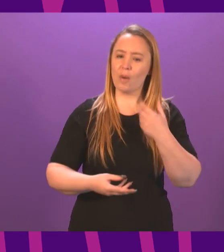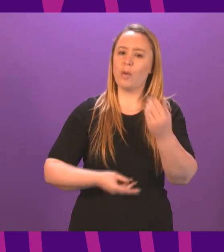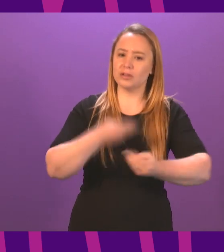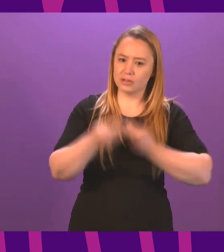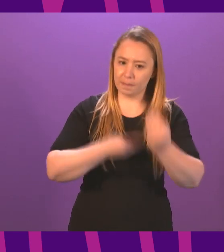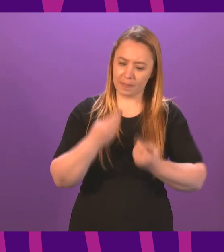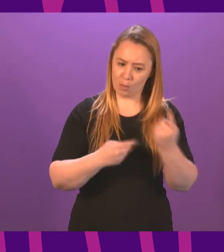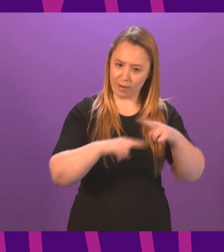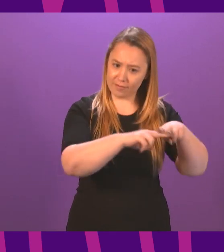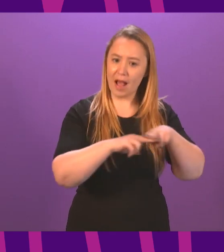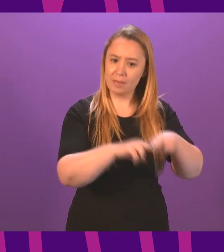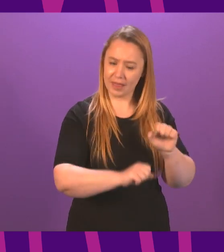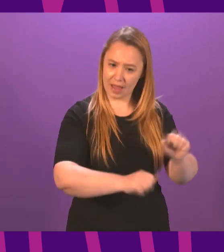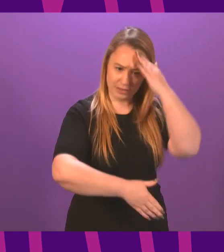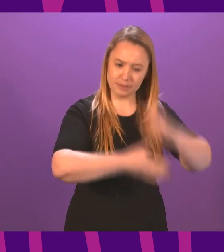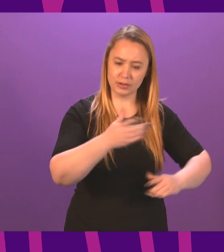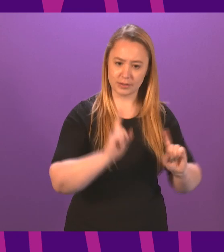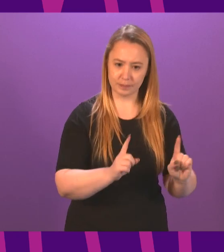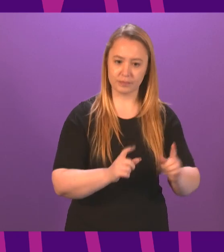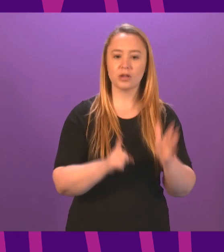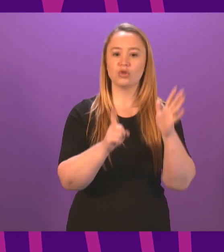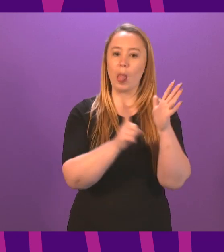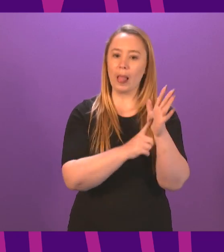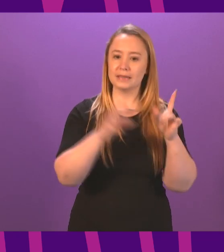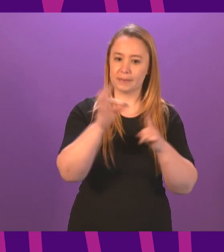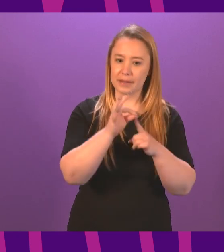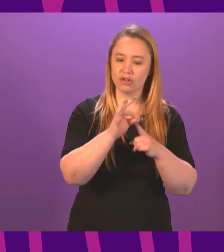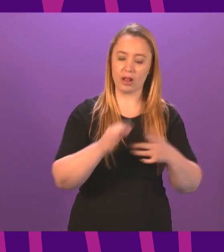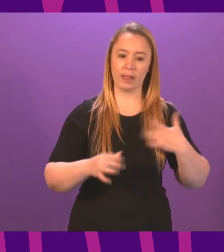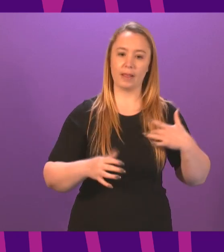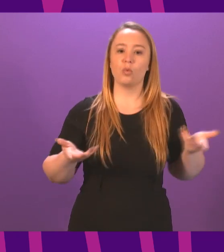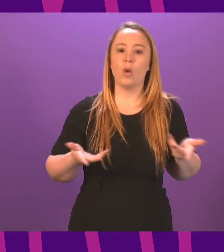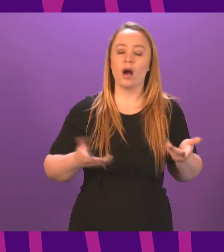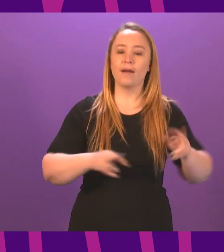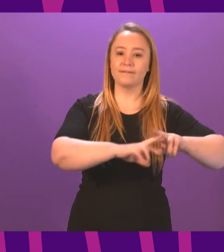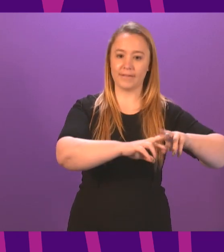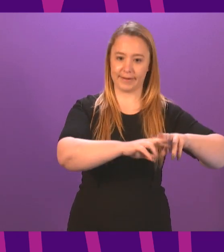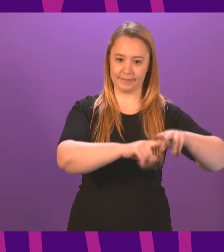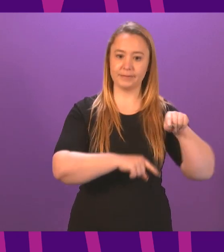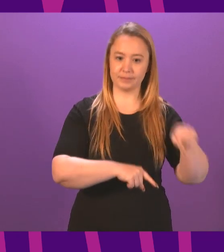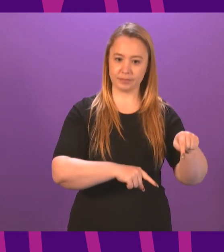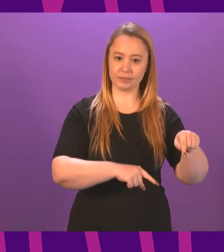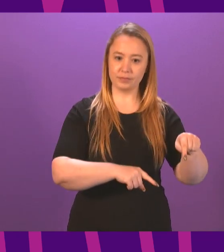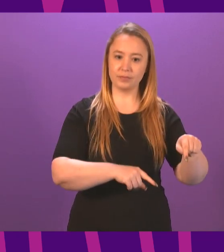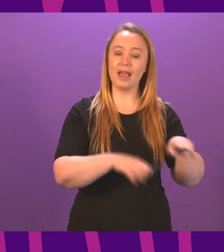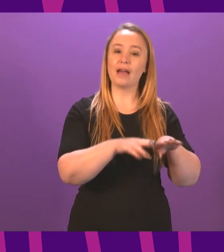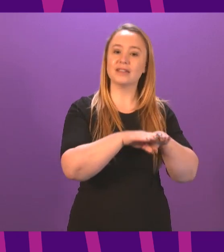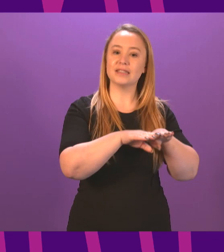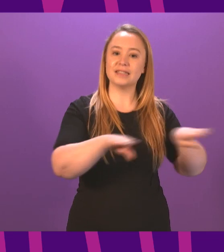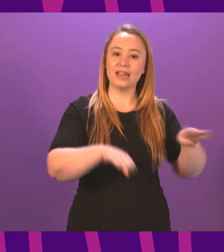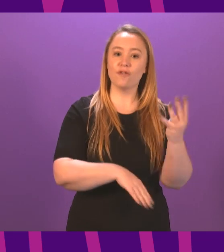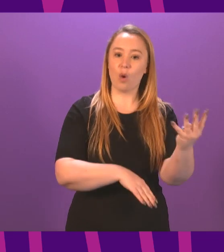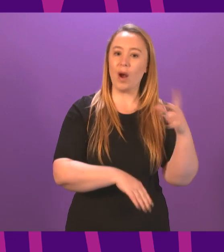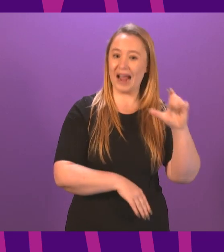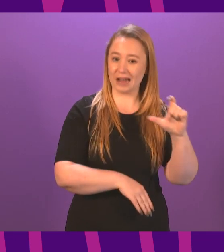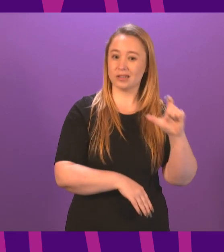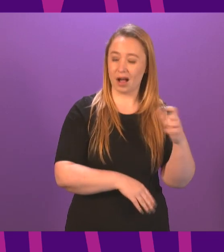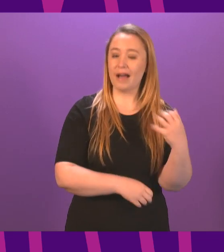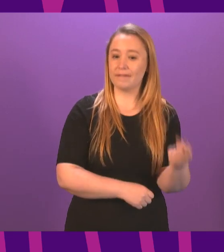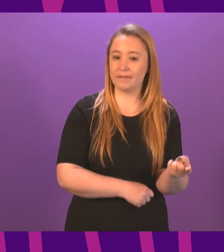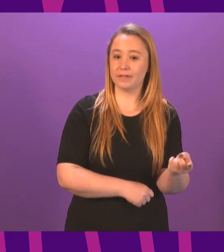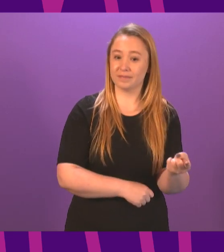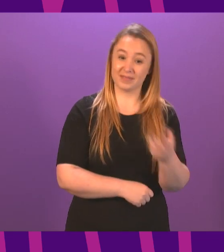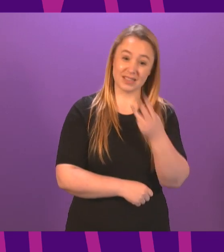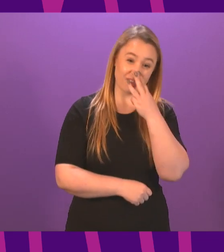Linzi Page lives in Fife. She has stage 4 cancer and she is just 38 years old. She has